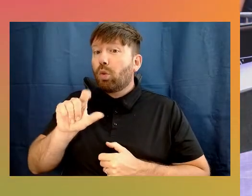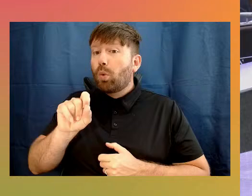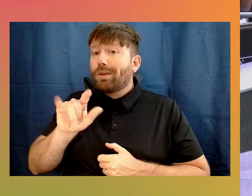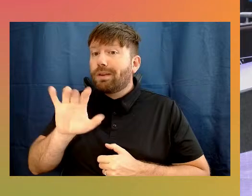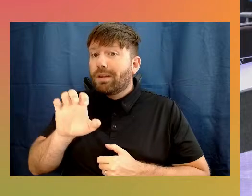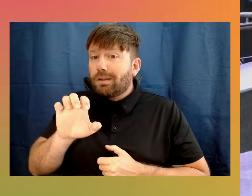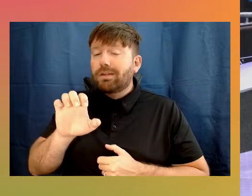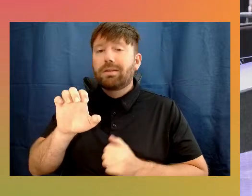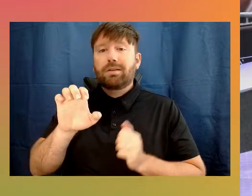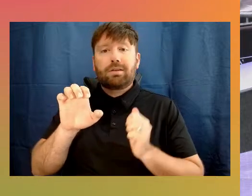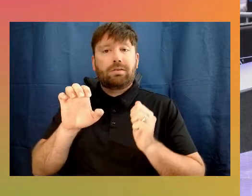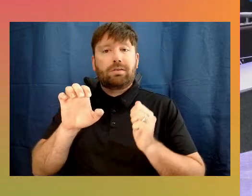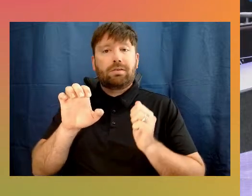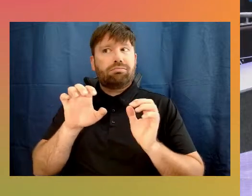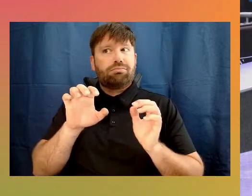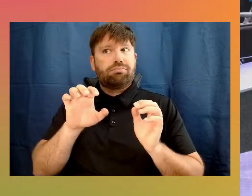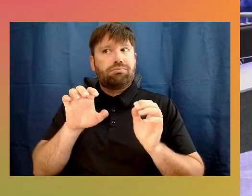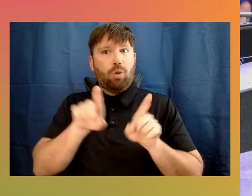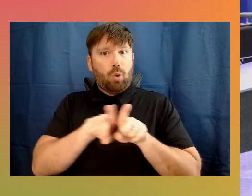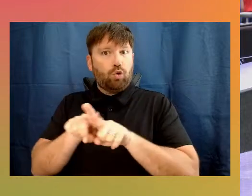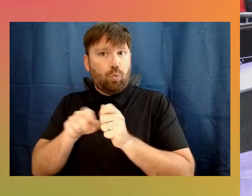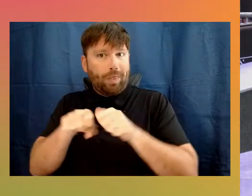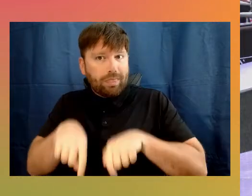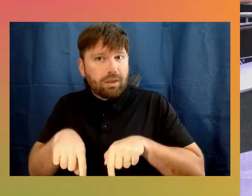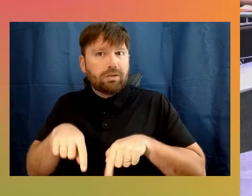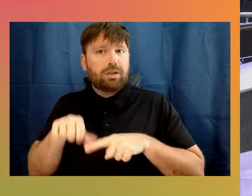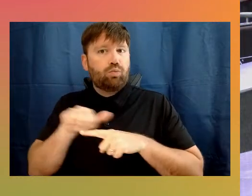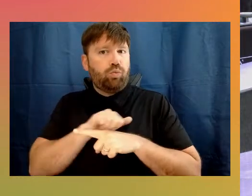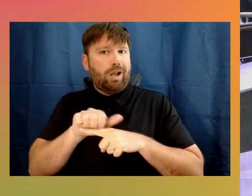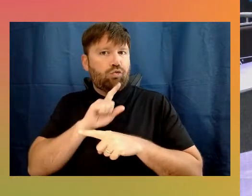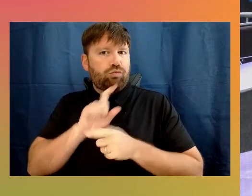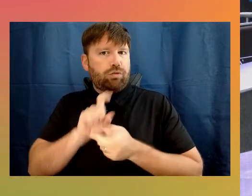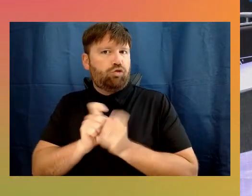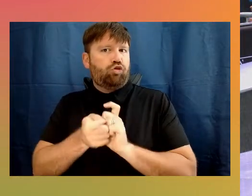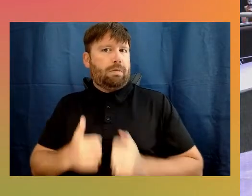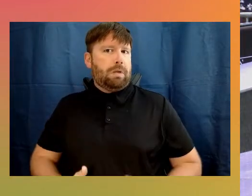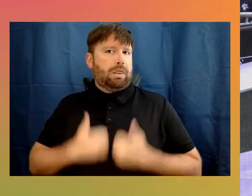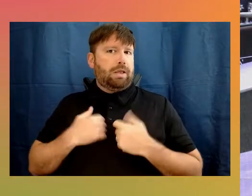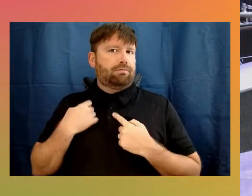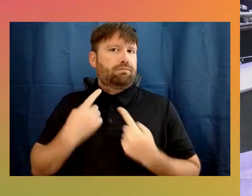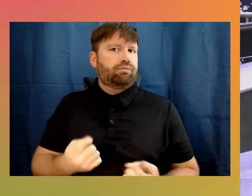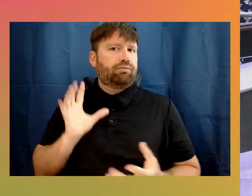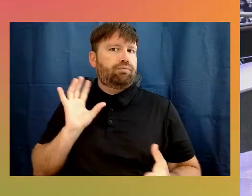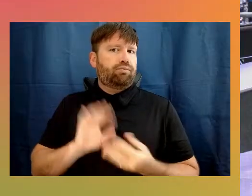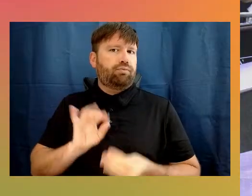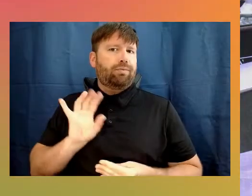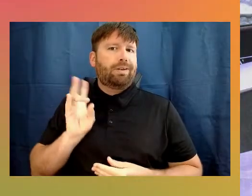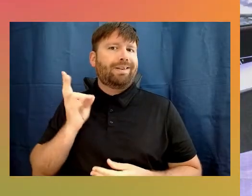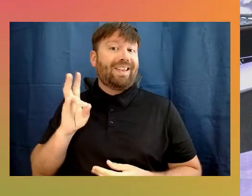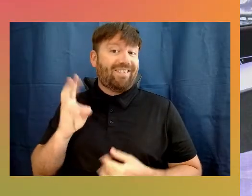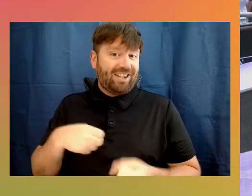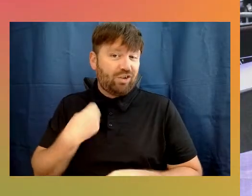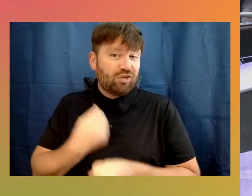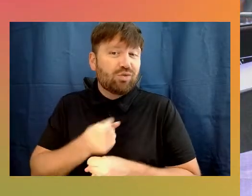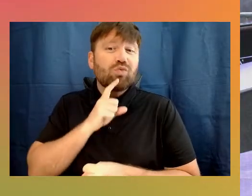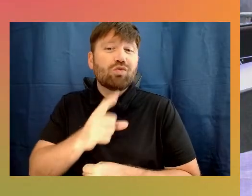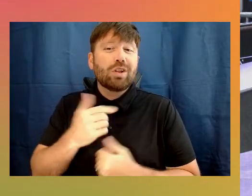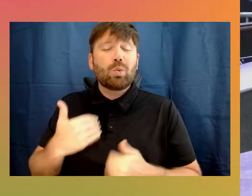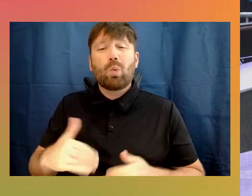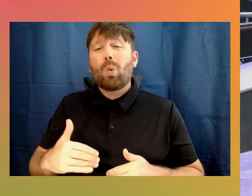TO BE ABLE TO BE HERE AND CELEBRATE SOLSTICE HAS BEEN SO